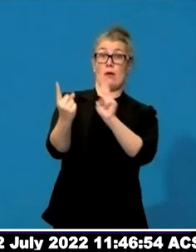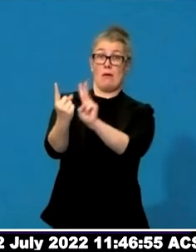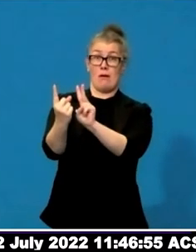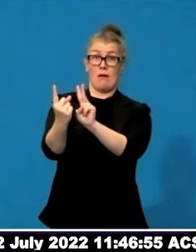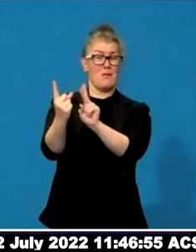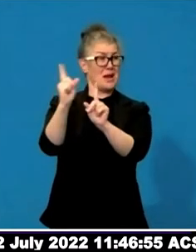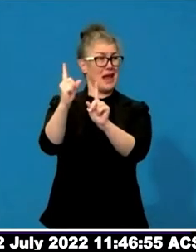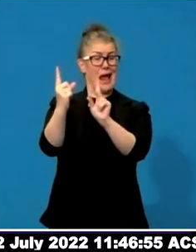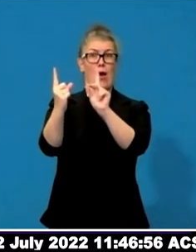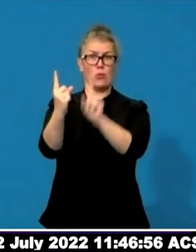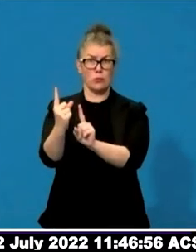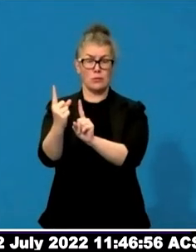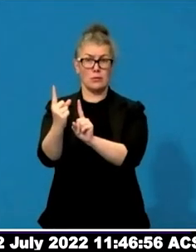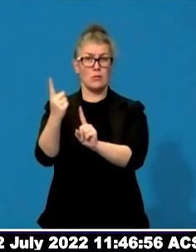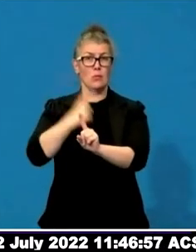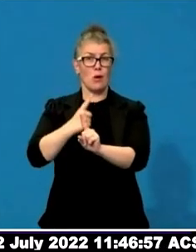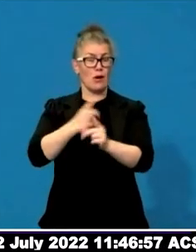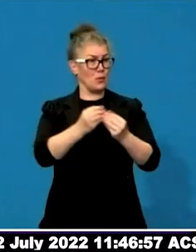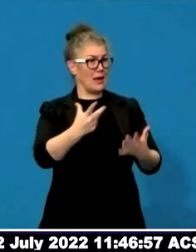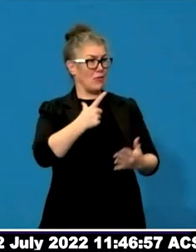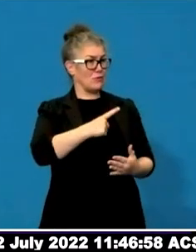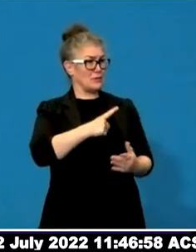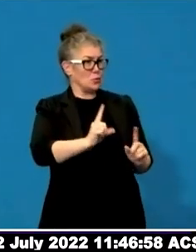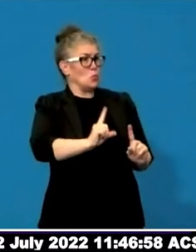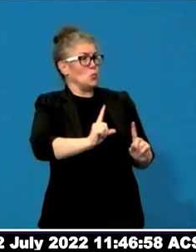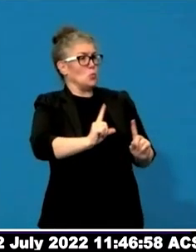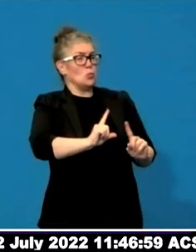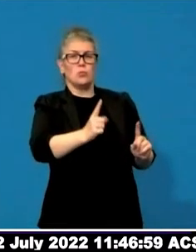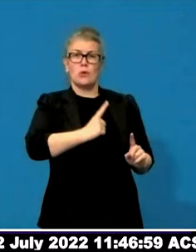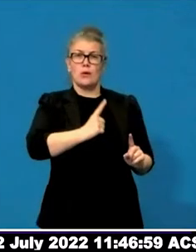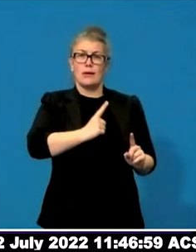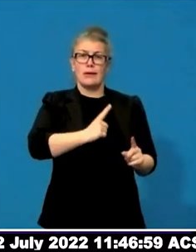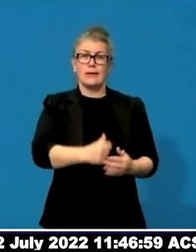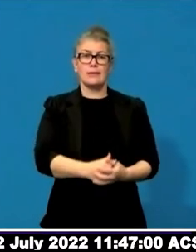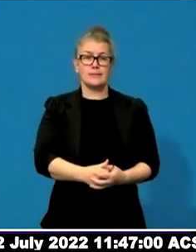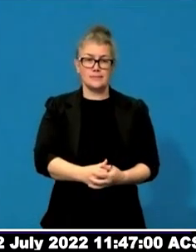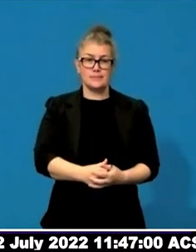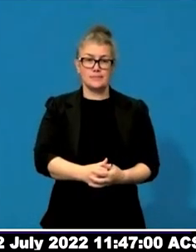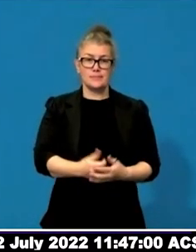with no apparent reason." Isn't the effect of that approach you describe